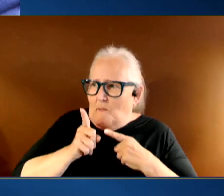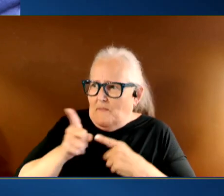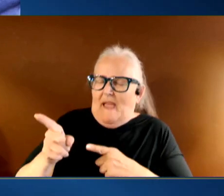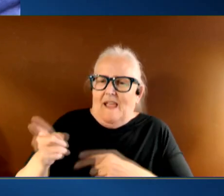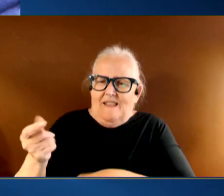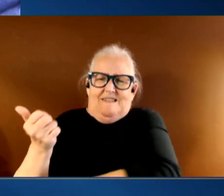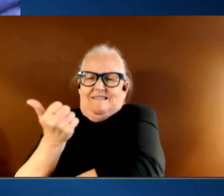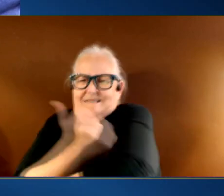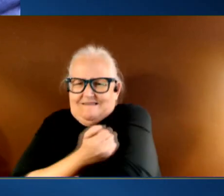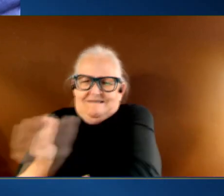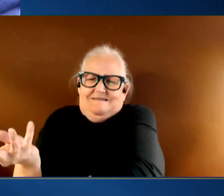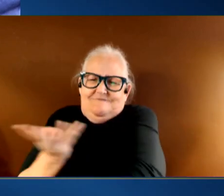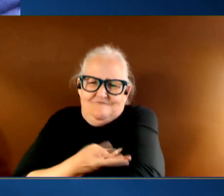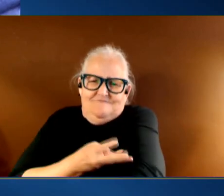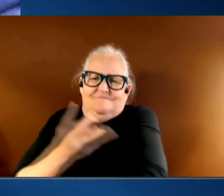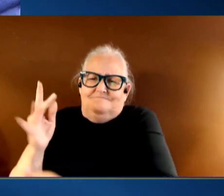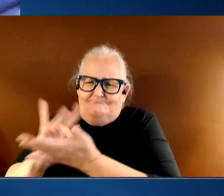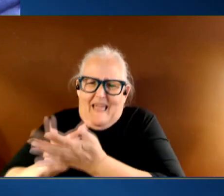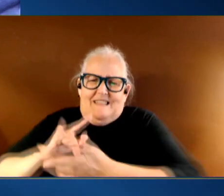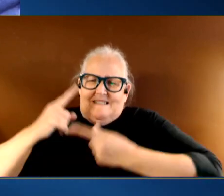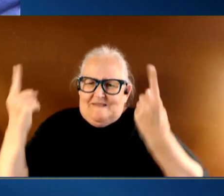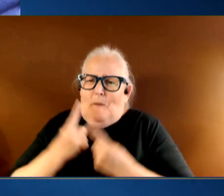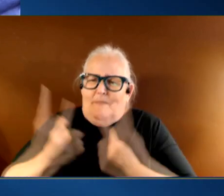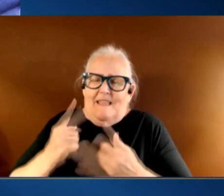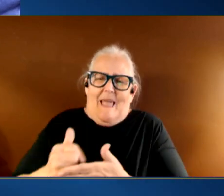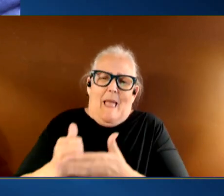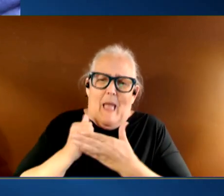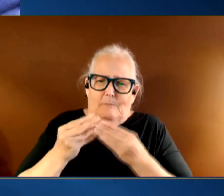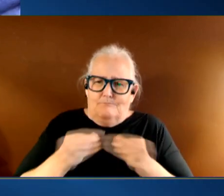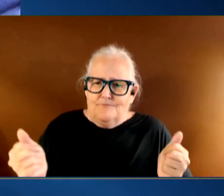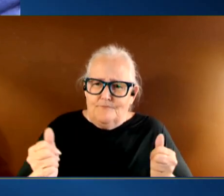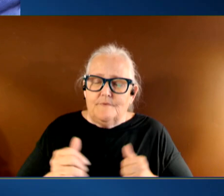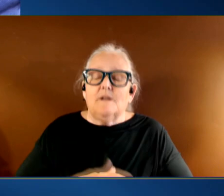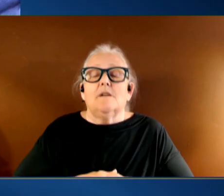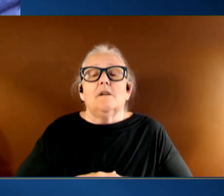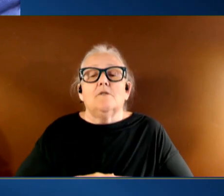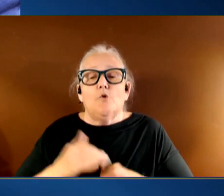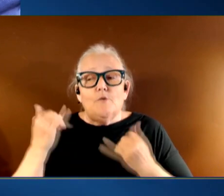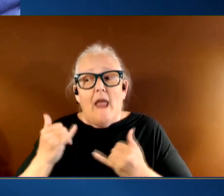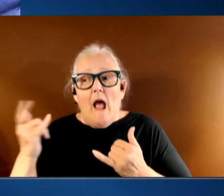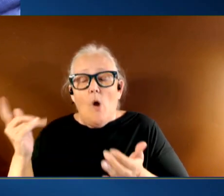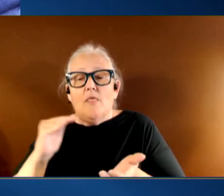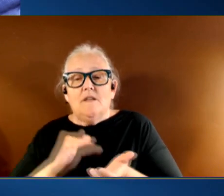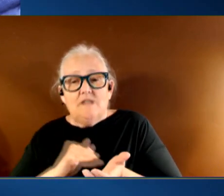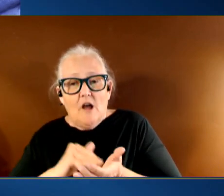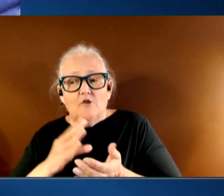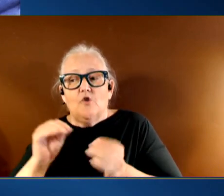hooked up to. This allows those physicians to be able and the ER staff to be able to pull